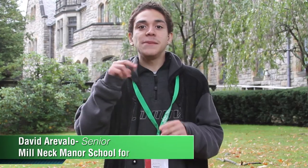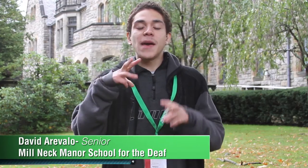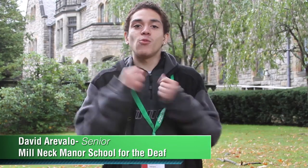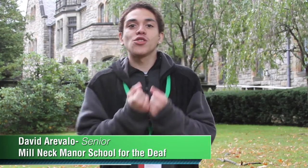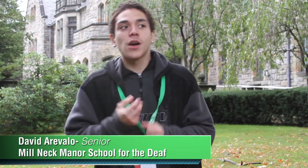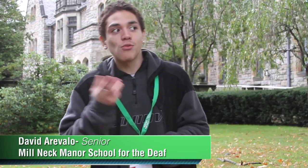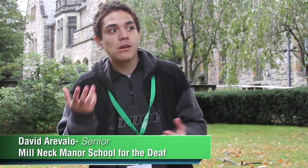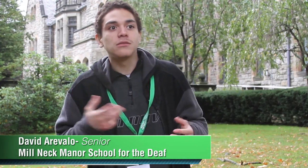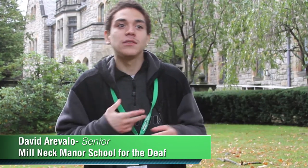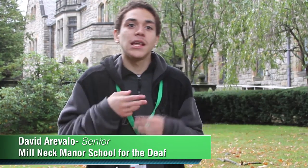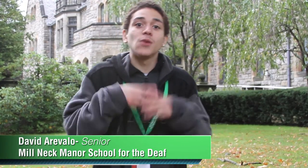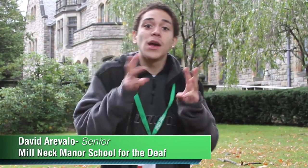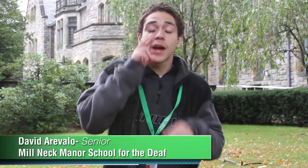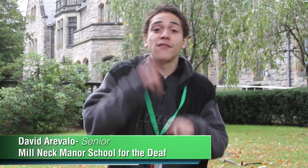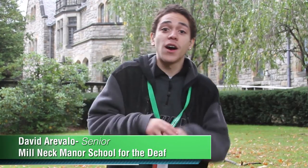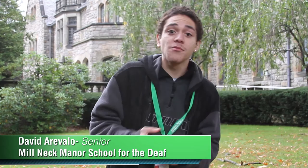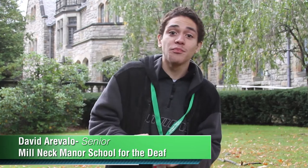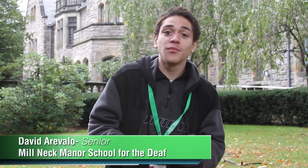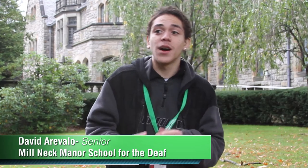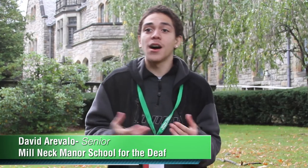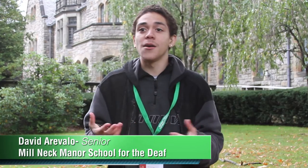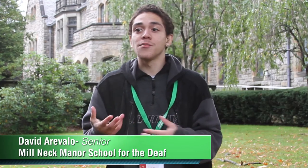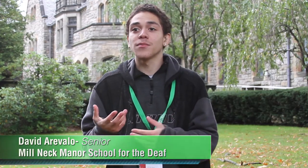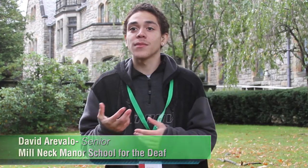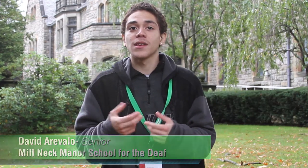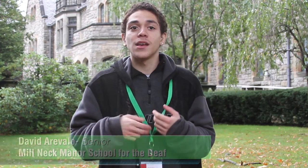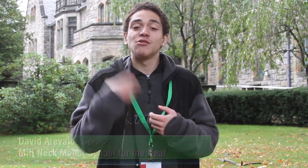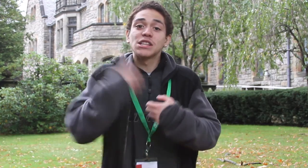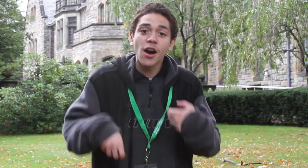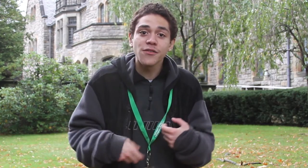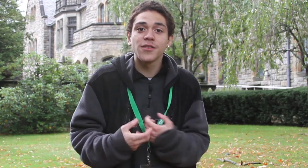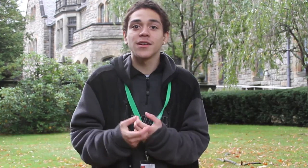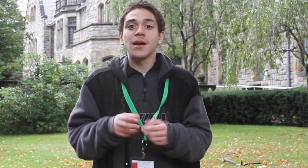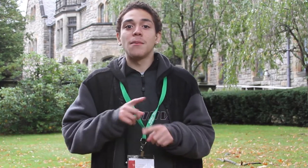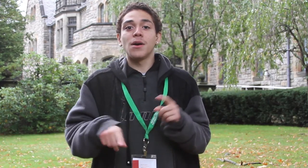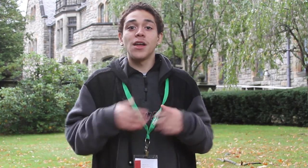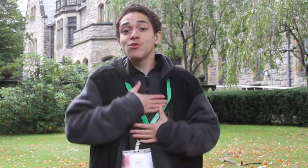D-PAN workshop was in a way a lot of fun. It was tough but it was enjoyable.